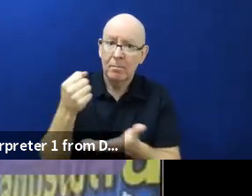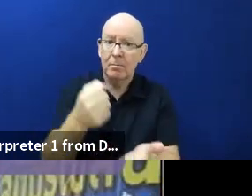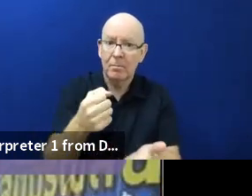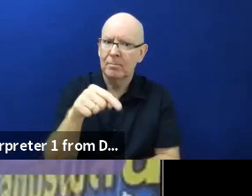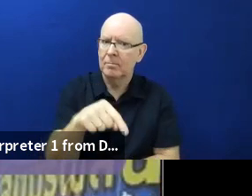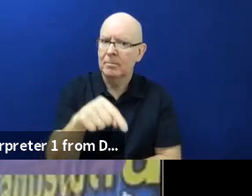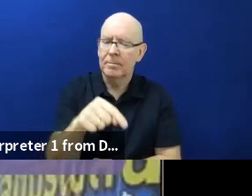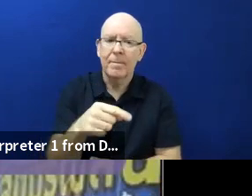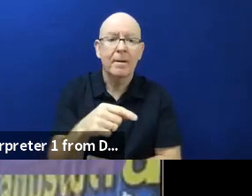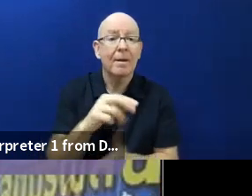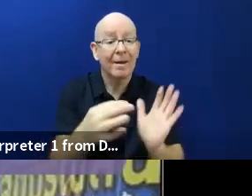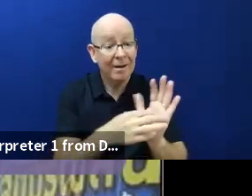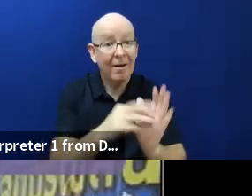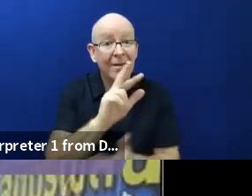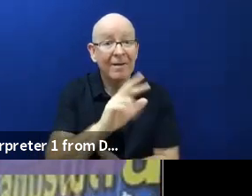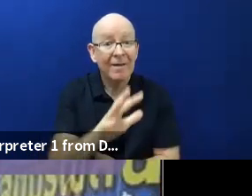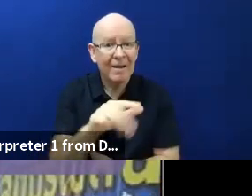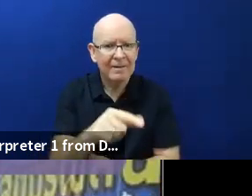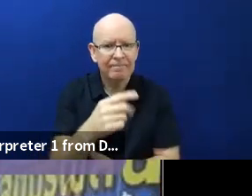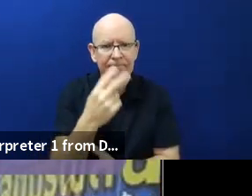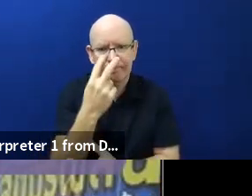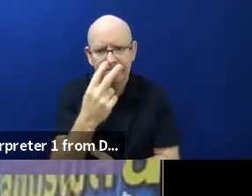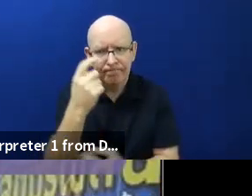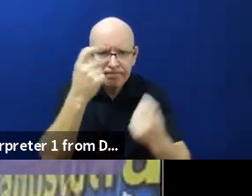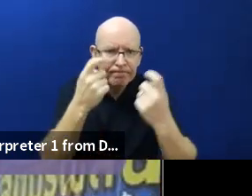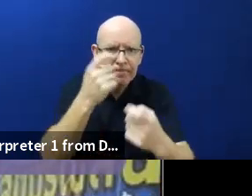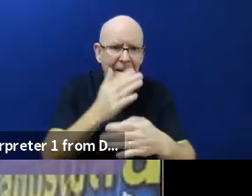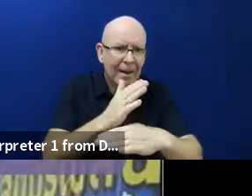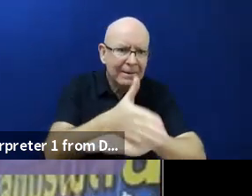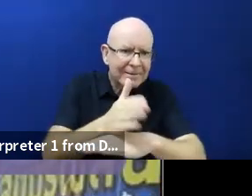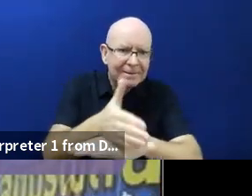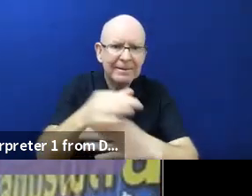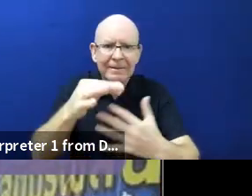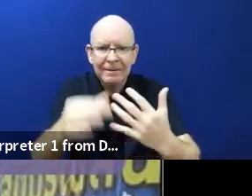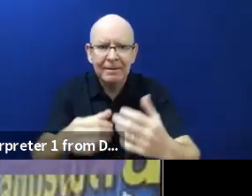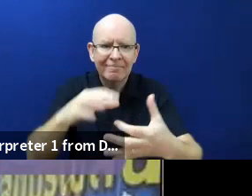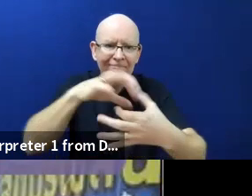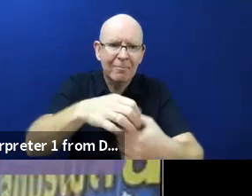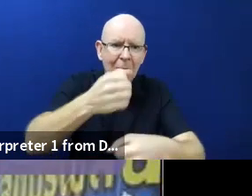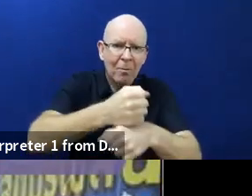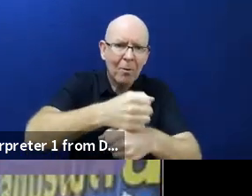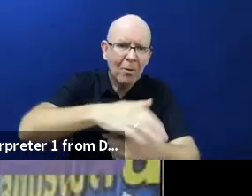showing sign boards, saying don't drive drunk and at the end of the month they receive around $300,